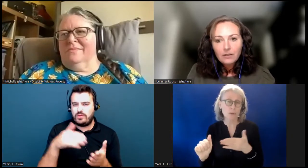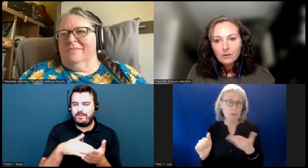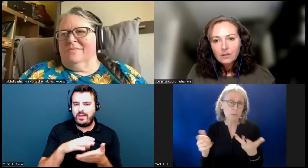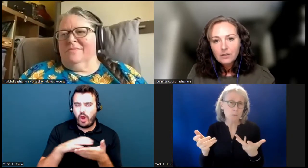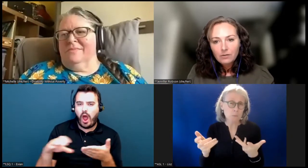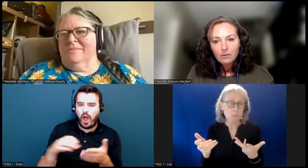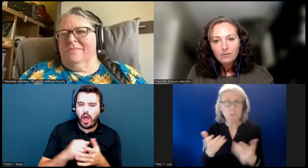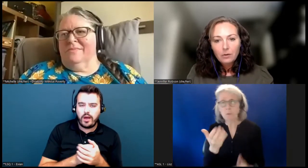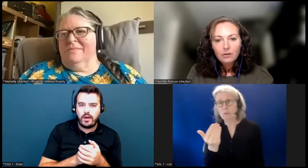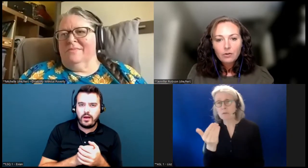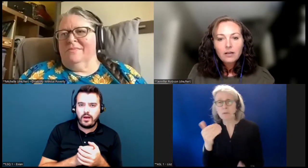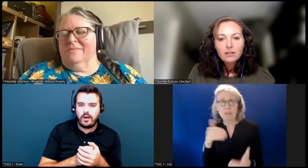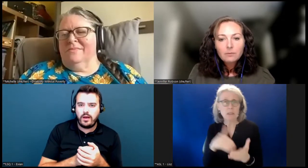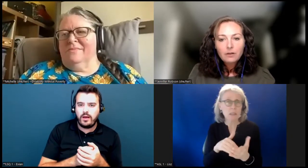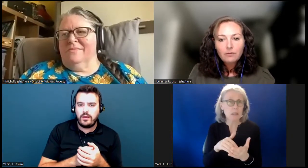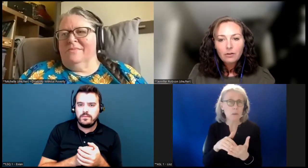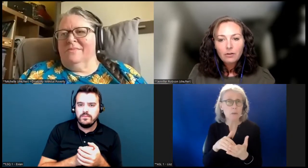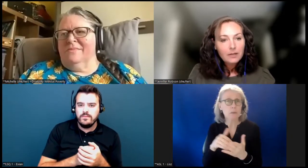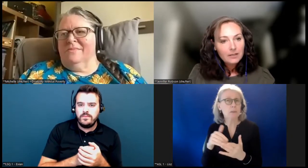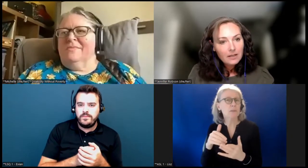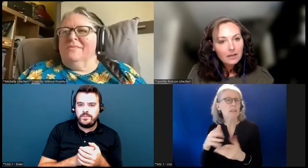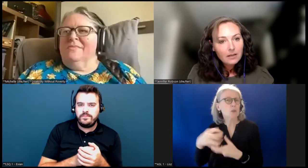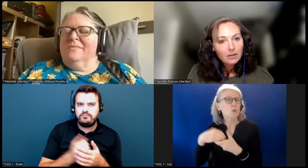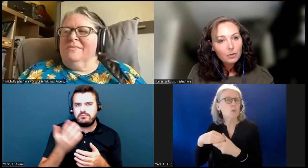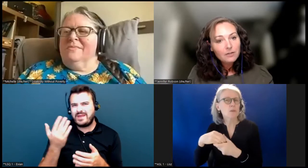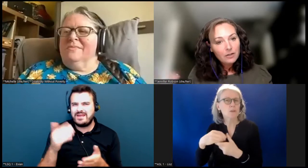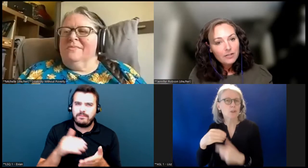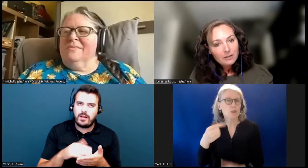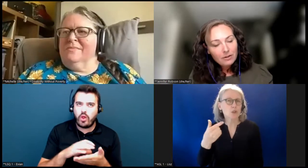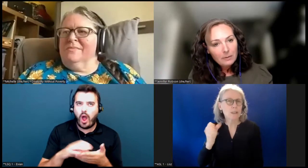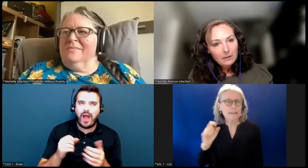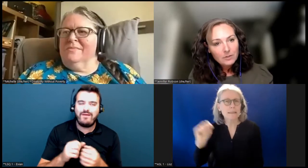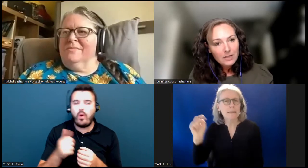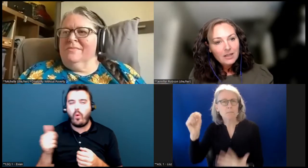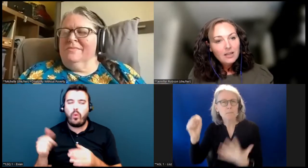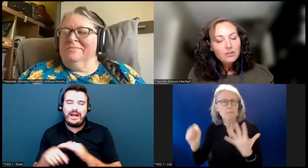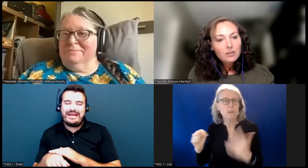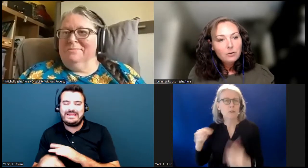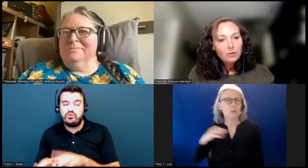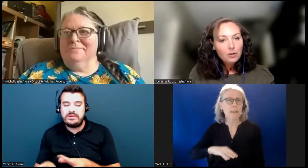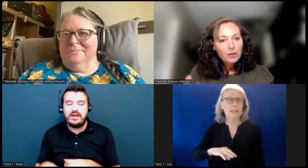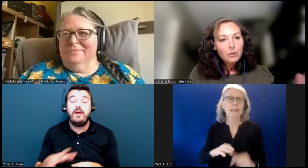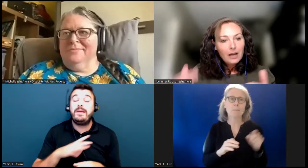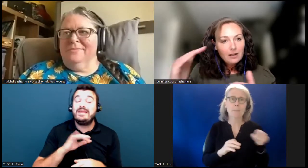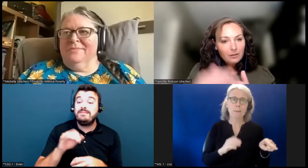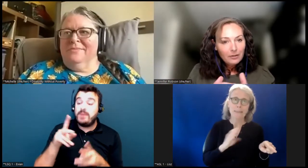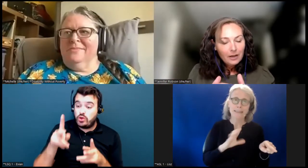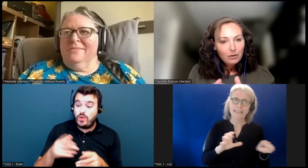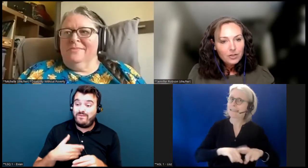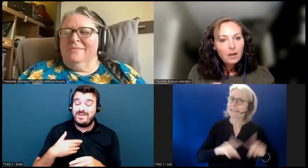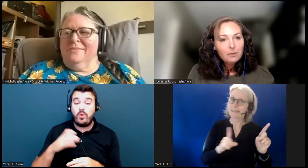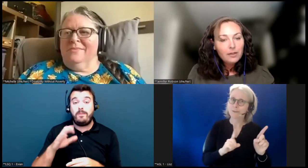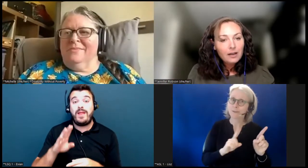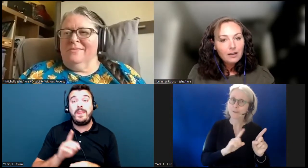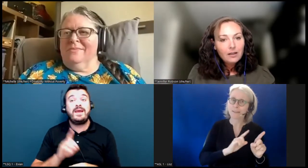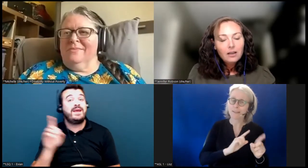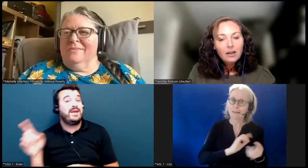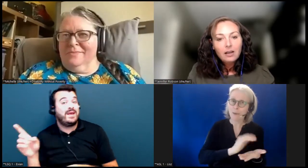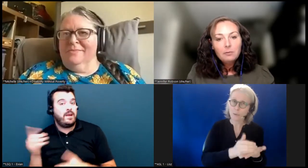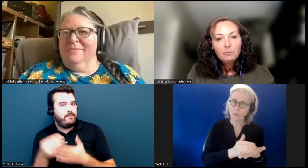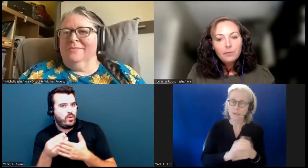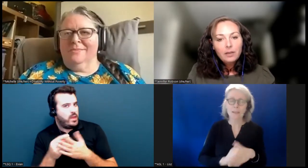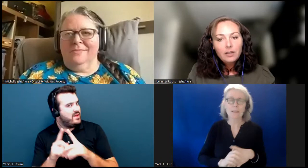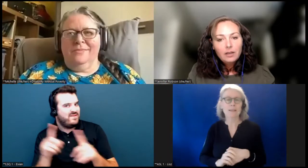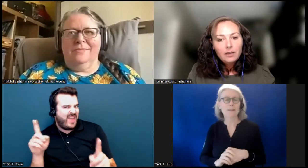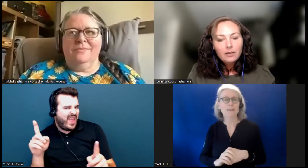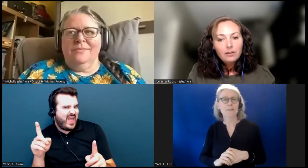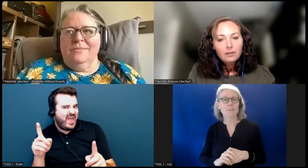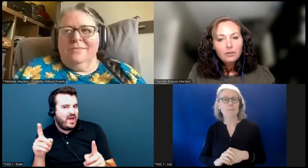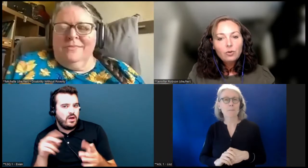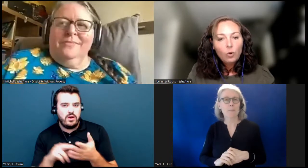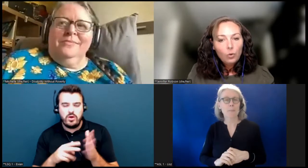IN B.C., IT IS A VERY DIFFERENT AMOUNT. WHEN YOU ADD ANOTHER LAYER ON TOP OF THAT, THE